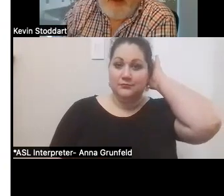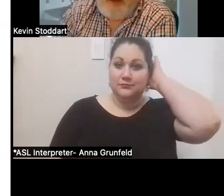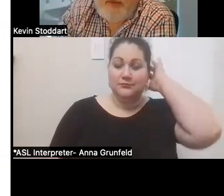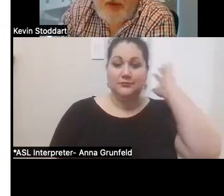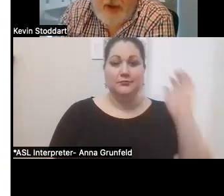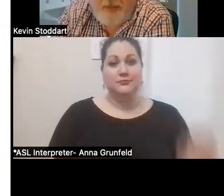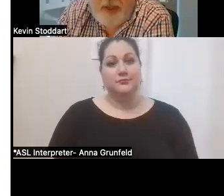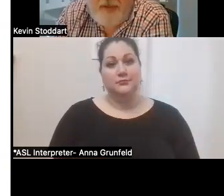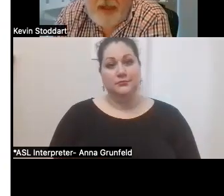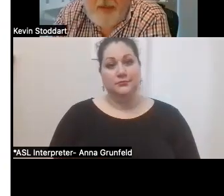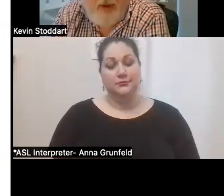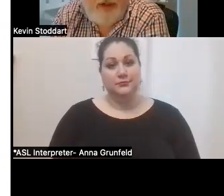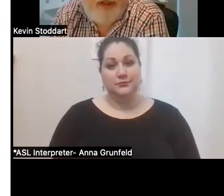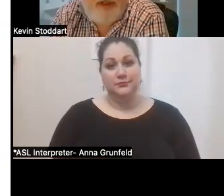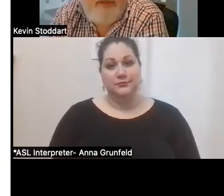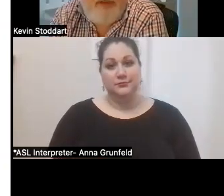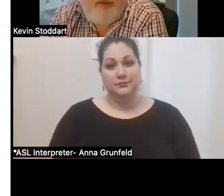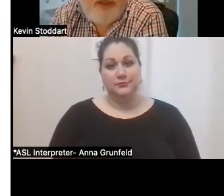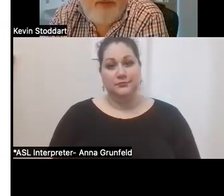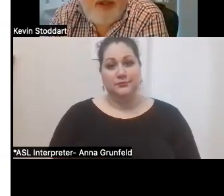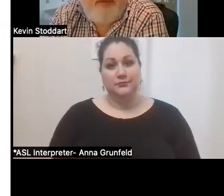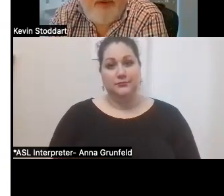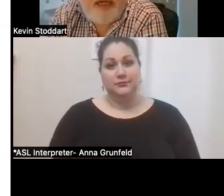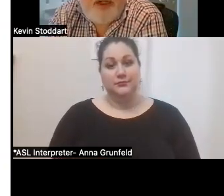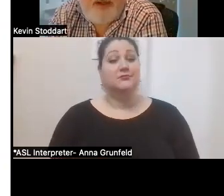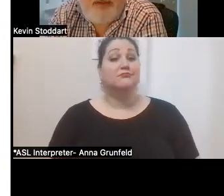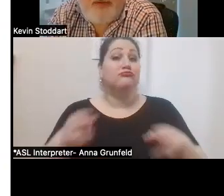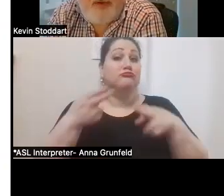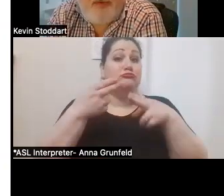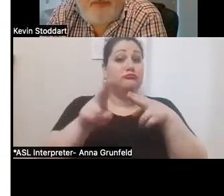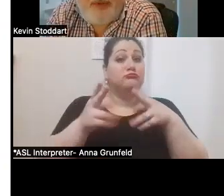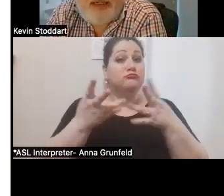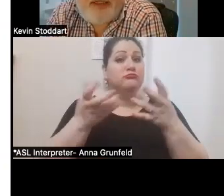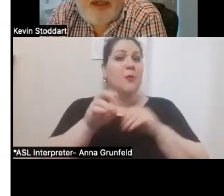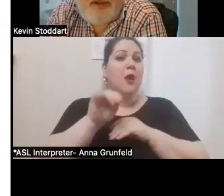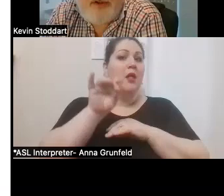So very briefly, I want to leave you with some information about the Red Path Center.